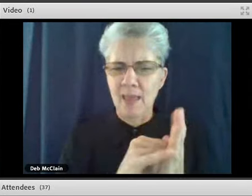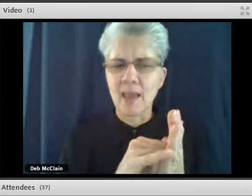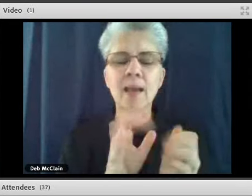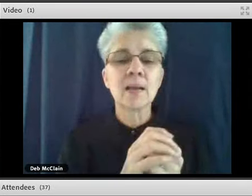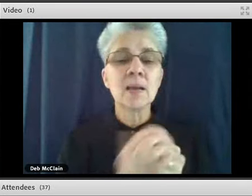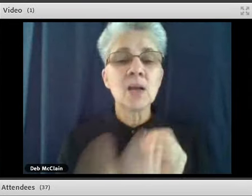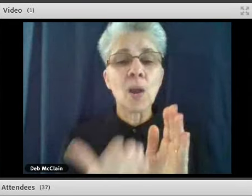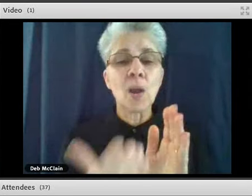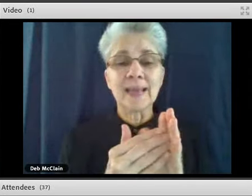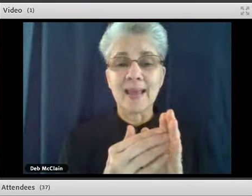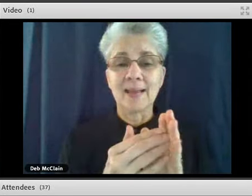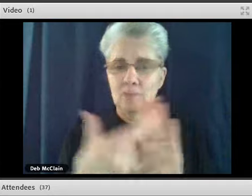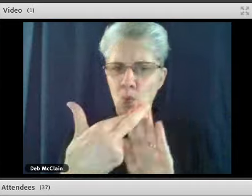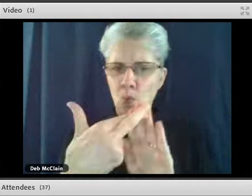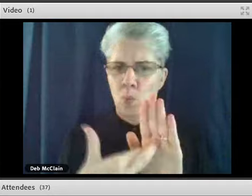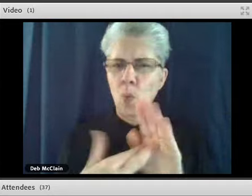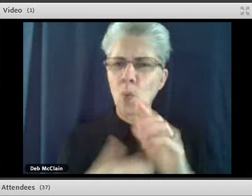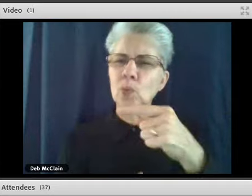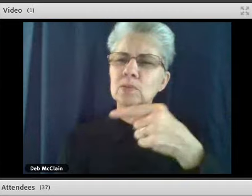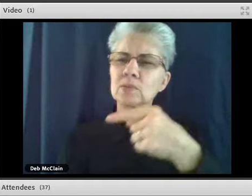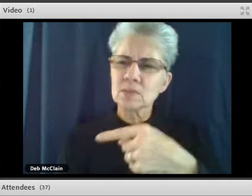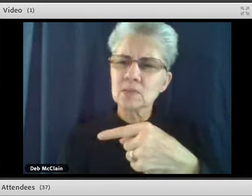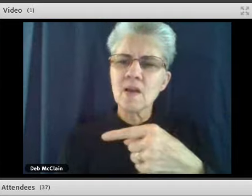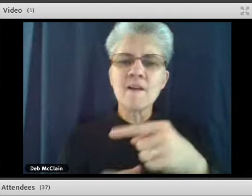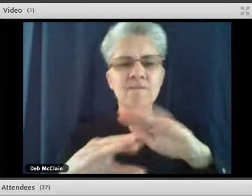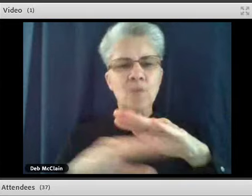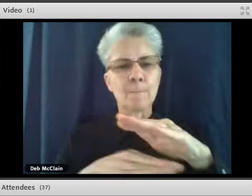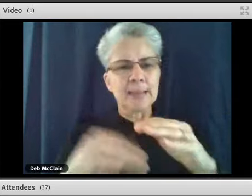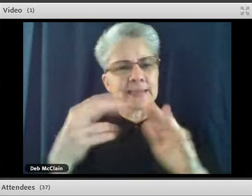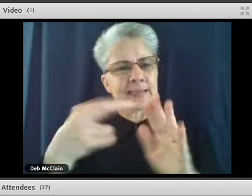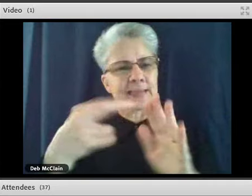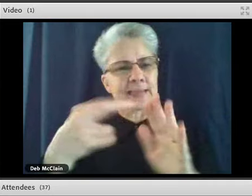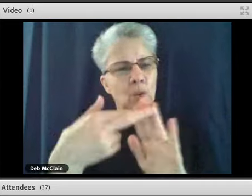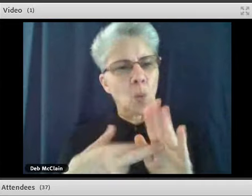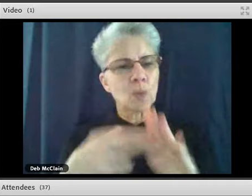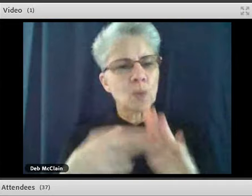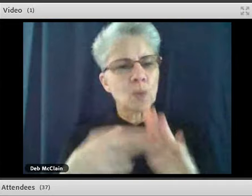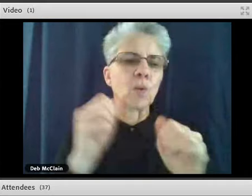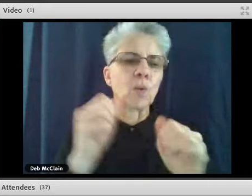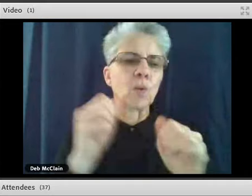So, again, these are guidelines that provide the basis for online accessibility, and computers, and different things like that.